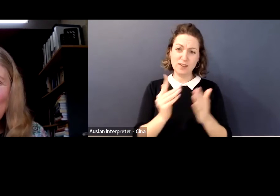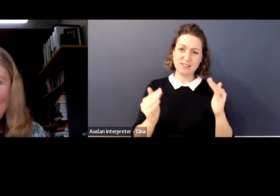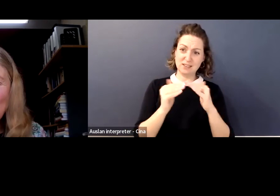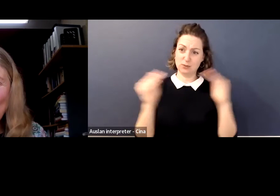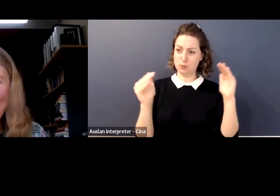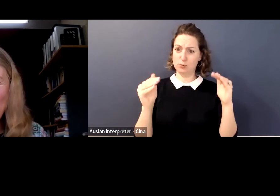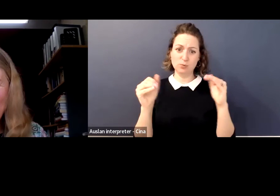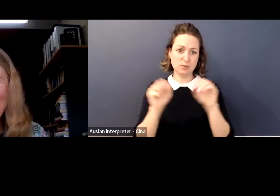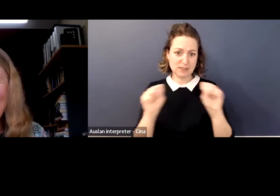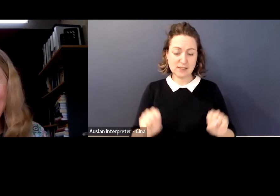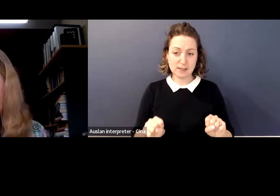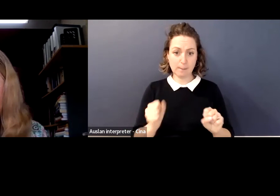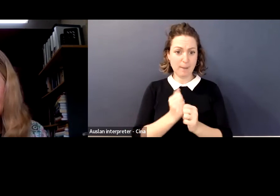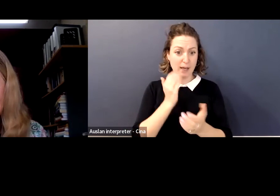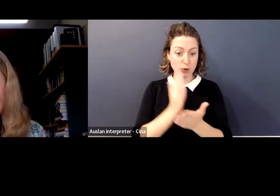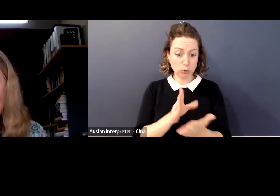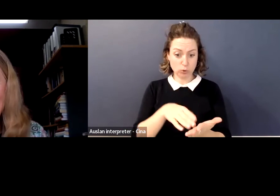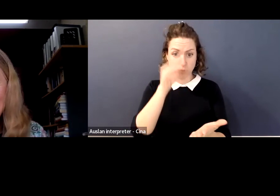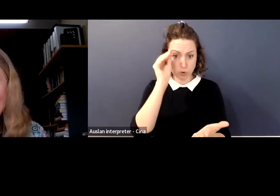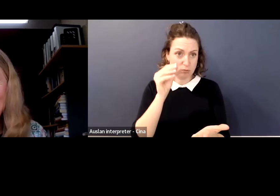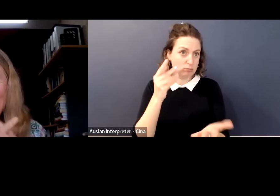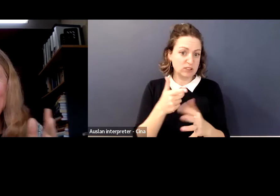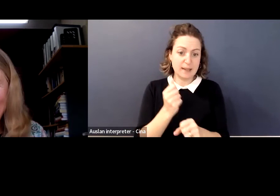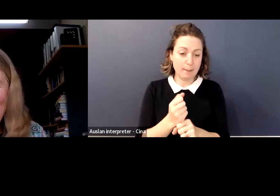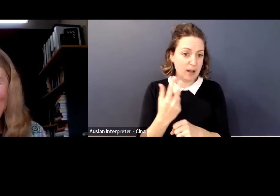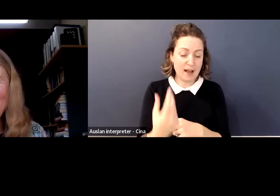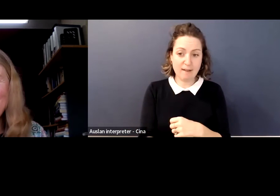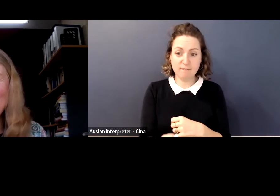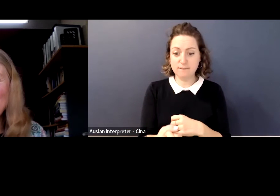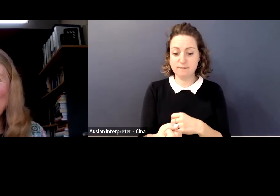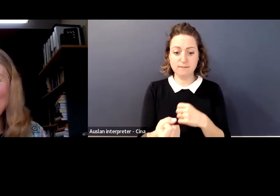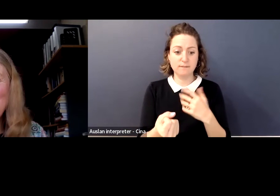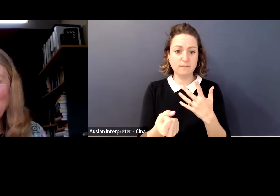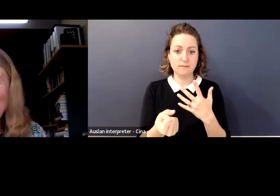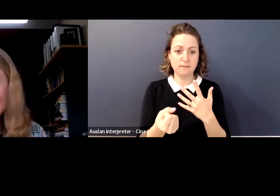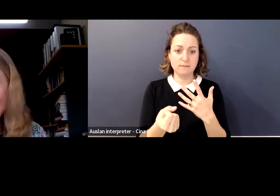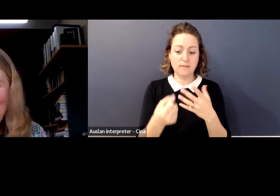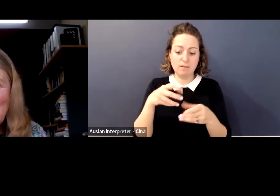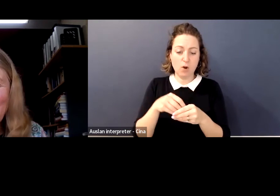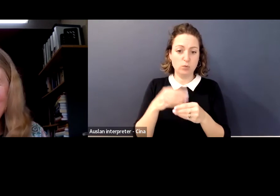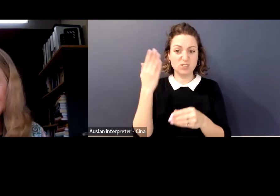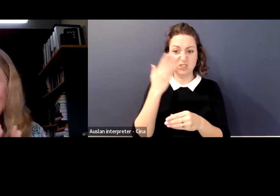do we ensure that the student who for example has been to a school where they really just were never